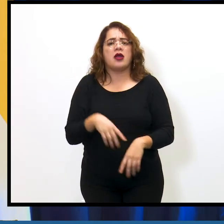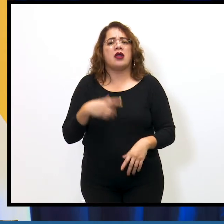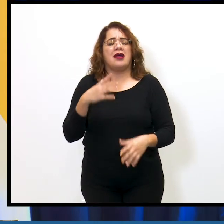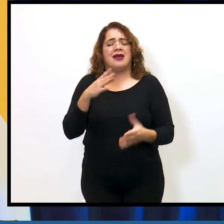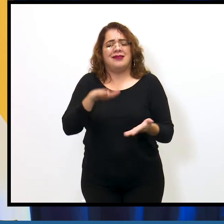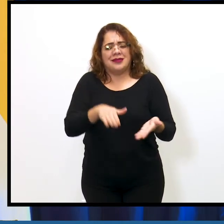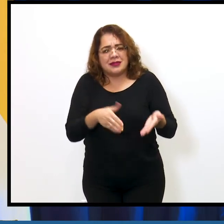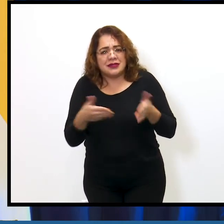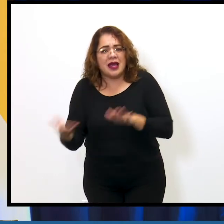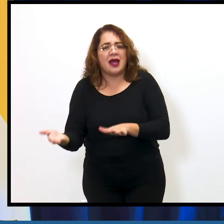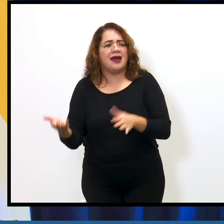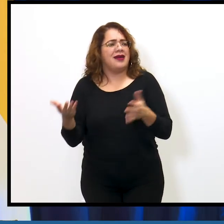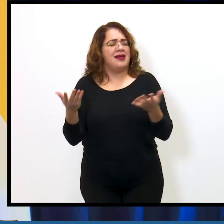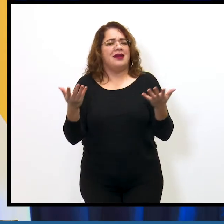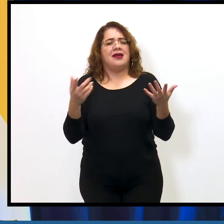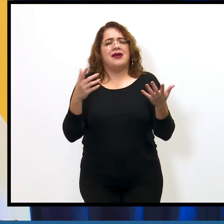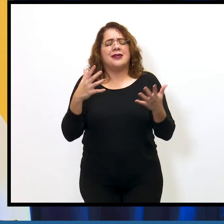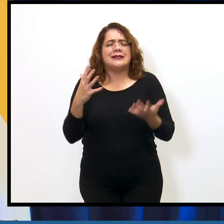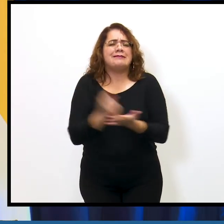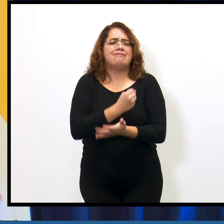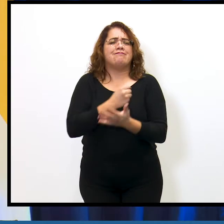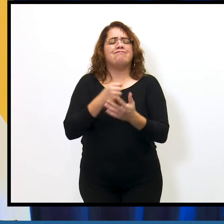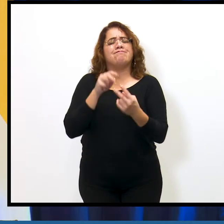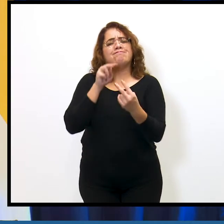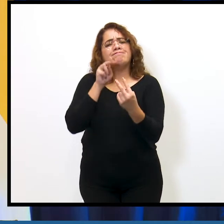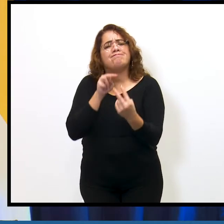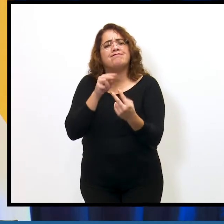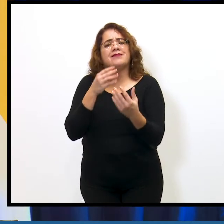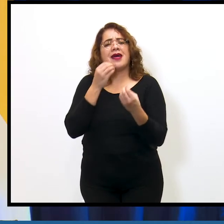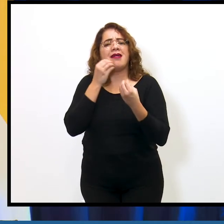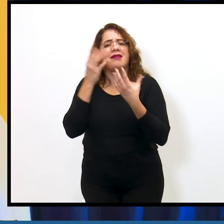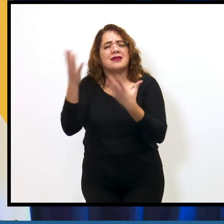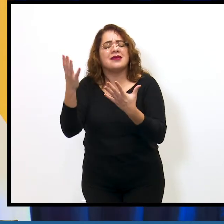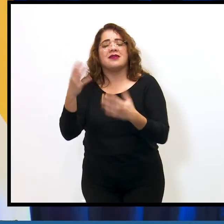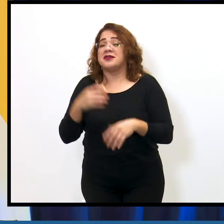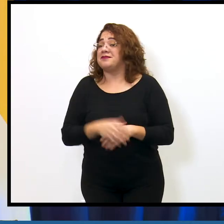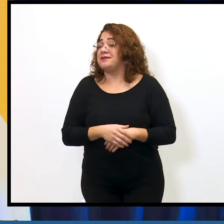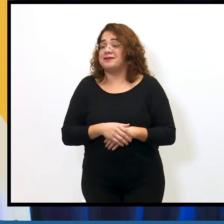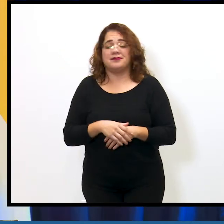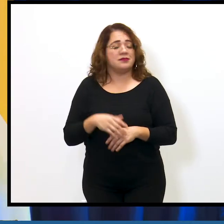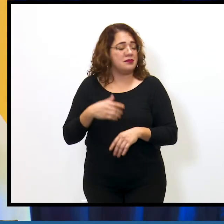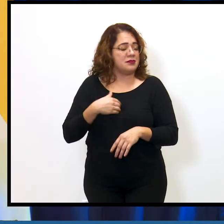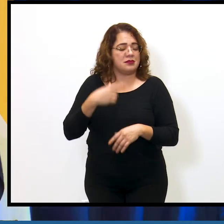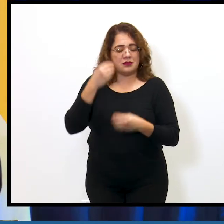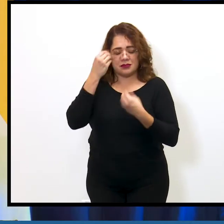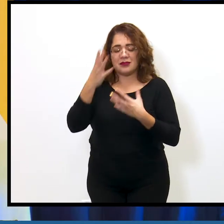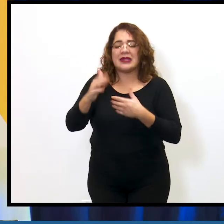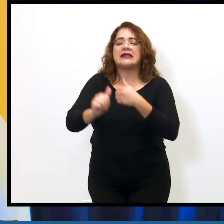explain to our family members why it's dangerous to do so over the next few days. I will be at home